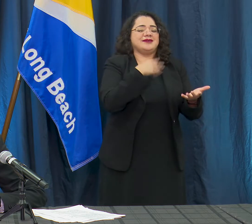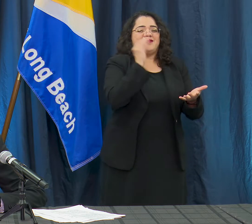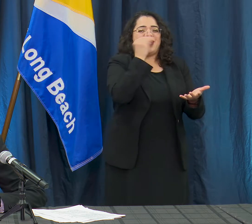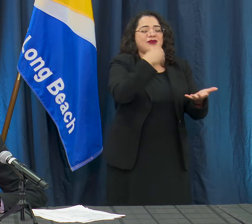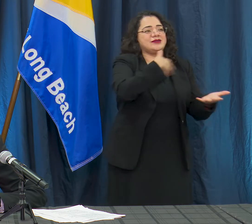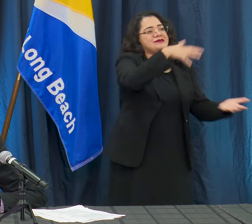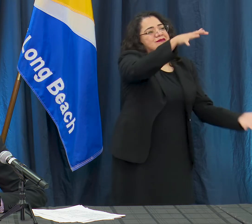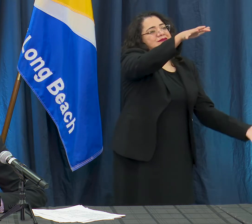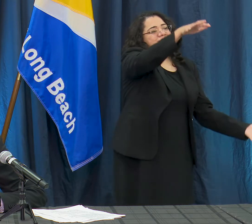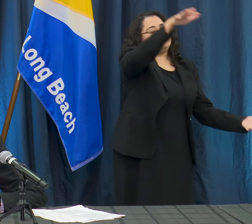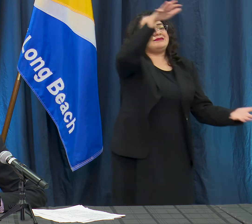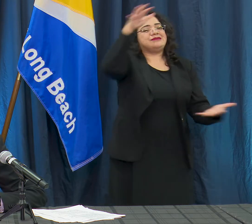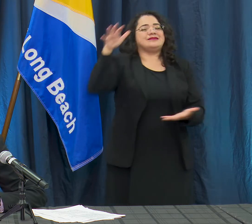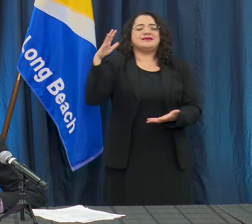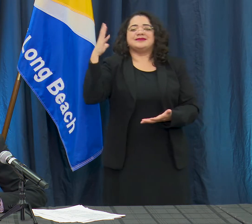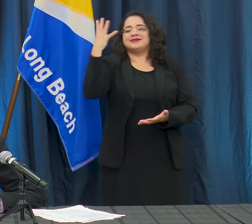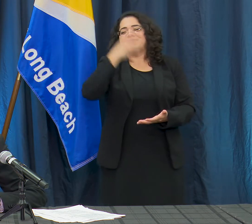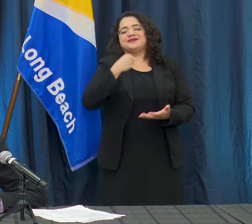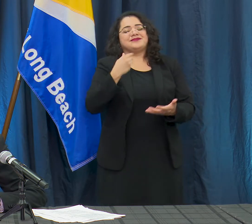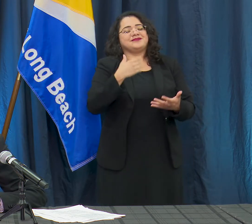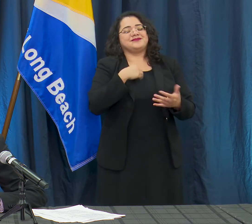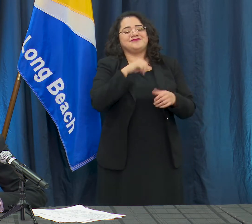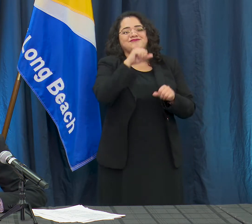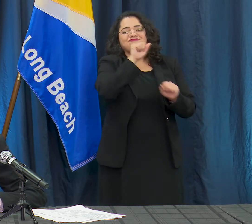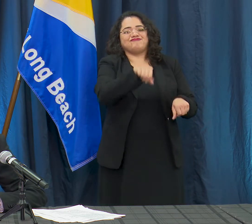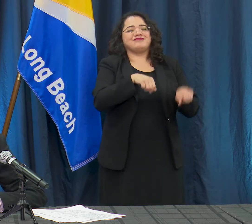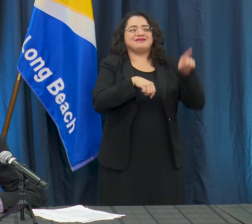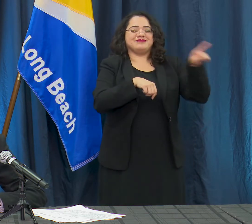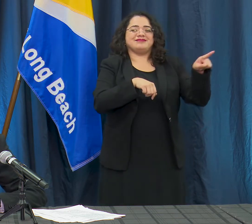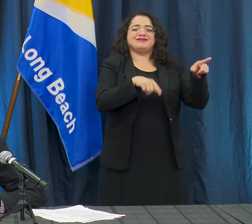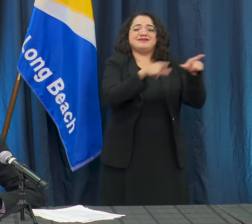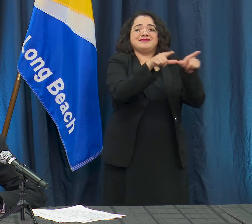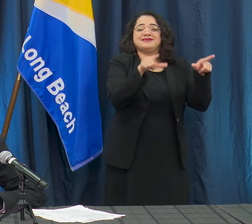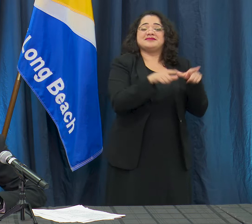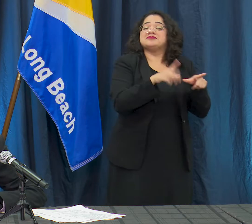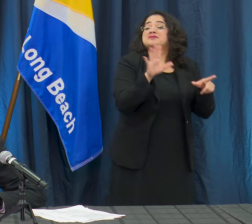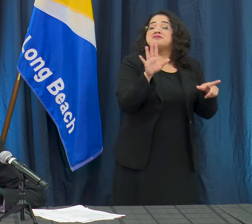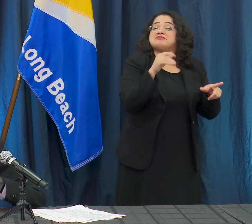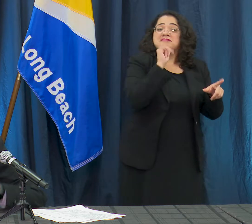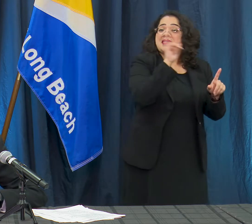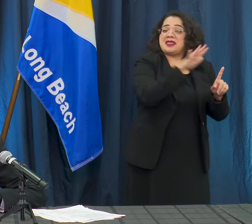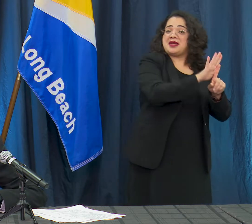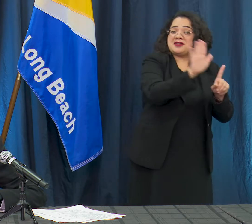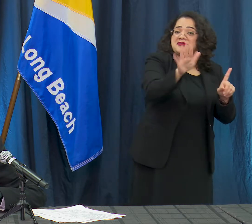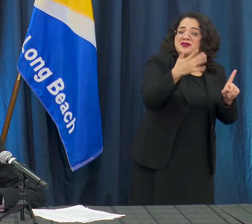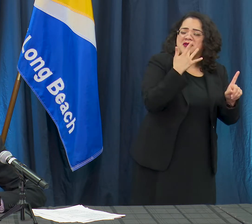some flowers from my mom from there and I encourage you if you're not gonna go to that location then there's florists across the city. Get your mom some flowers,